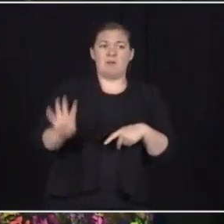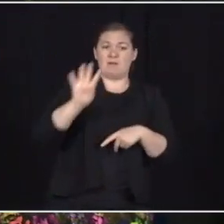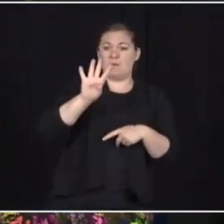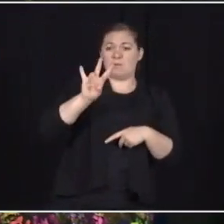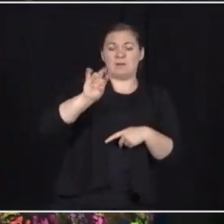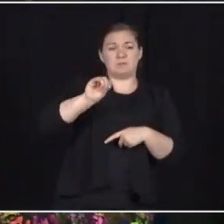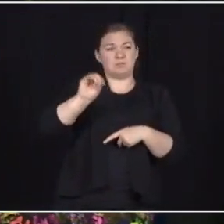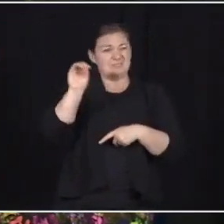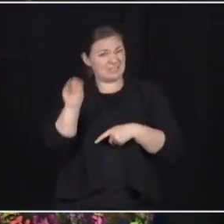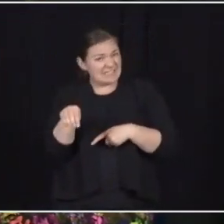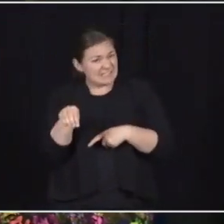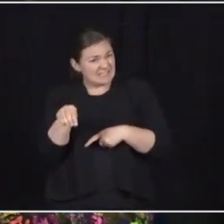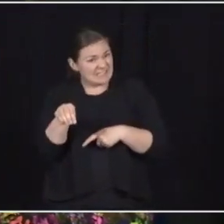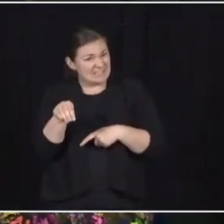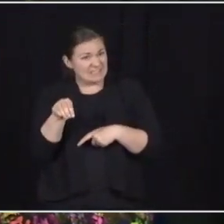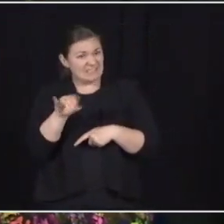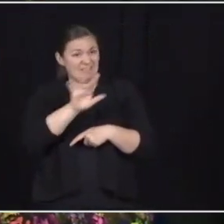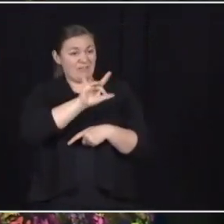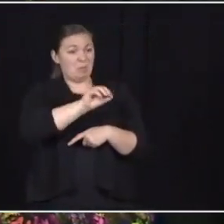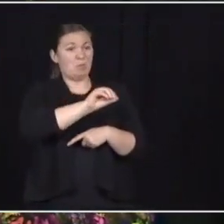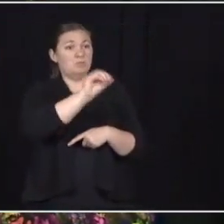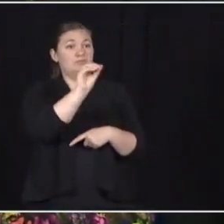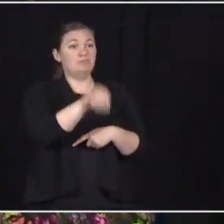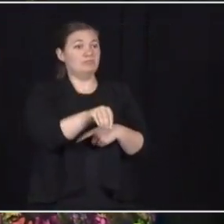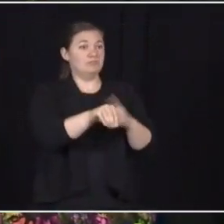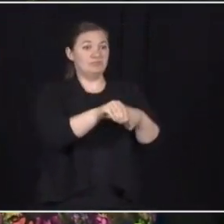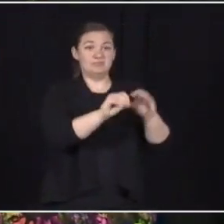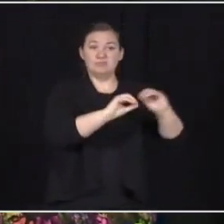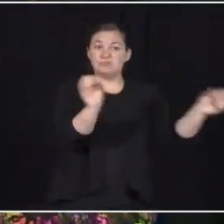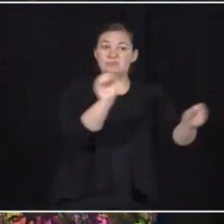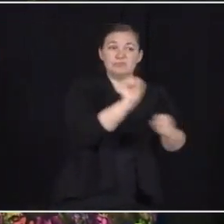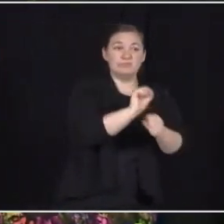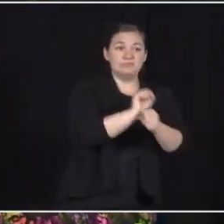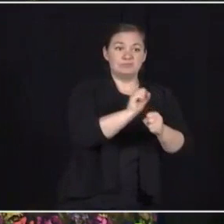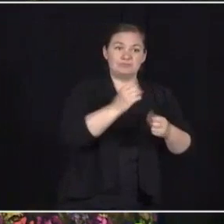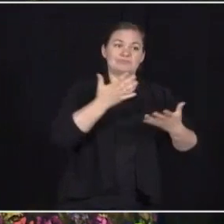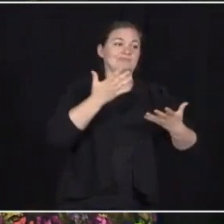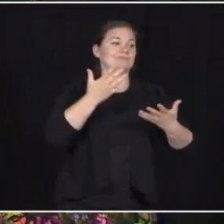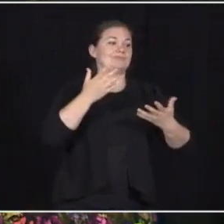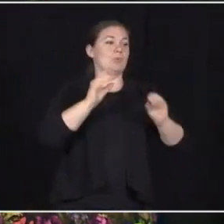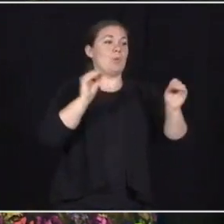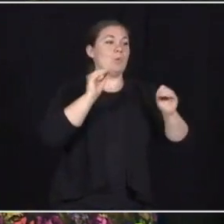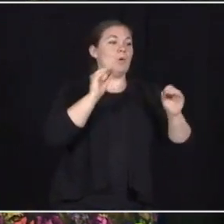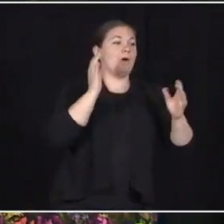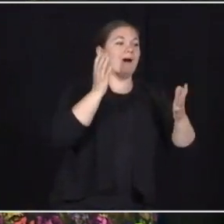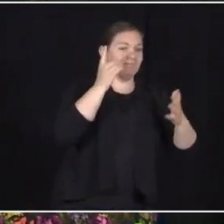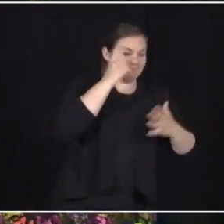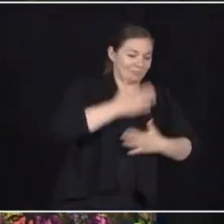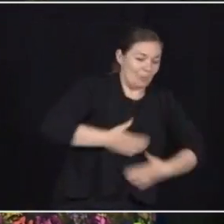An accommodation and food services, we've gotten employment rate in Ontario that sits at about 47%. 25% and informational culture and recreation.